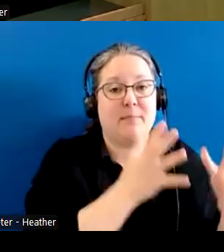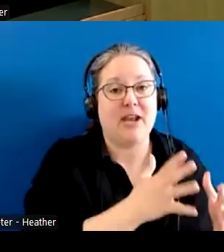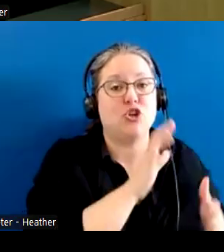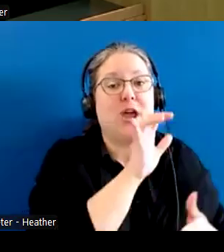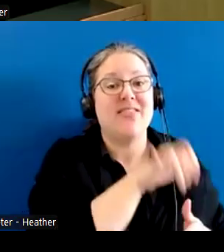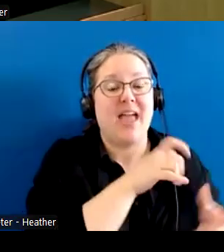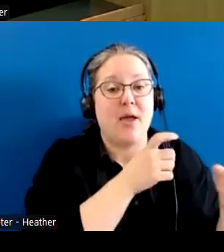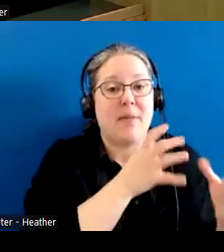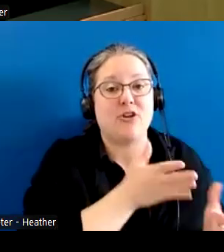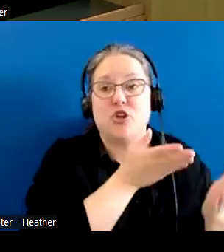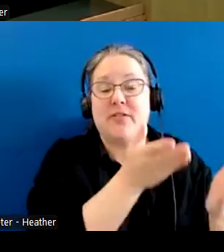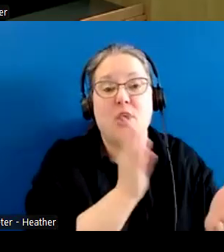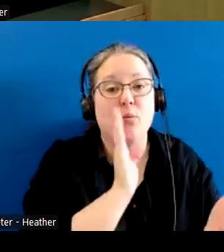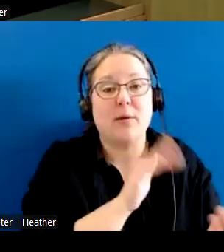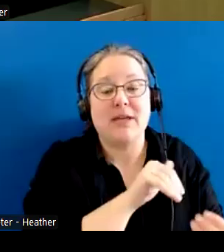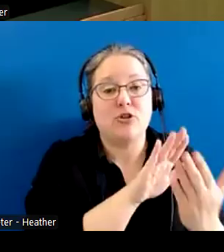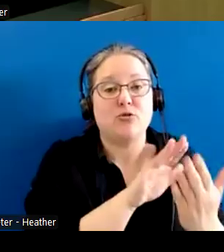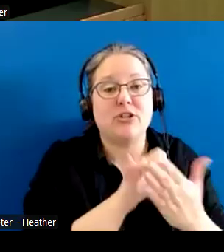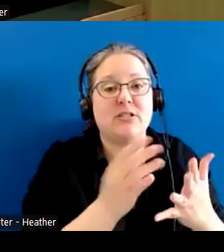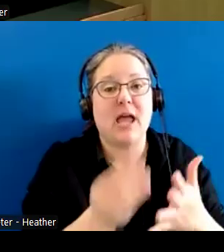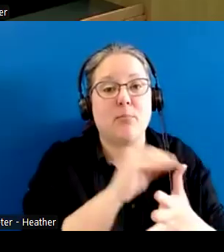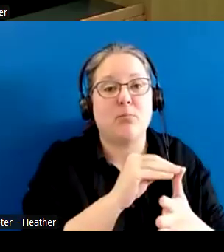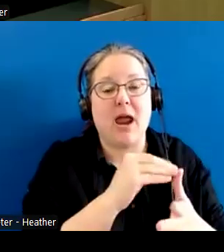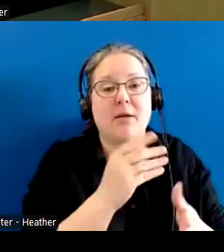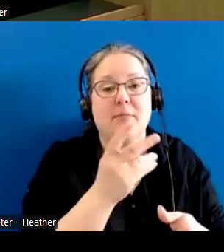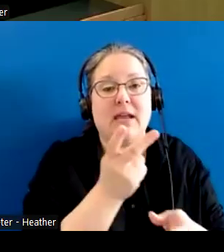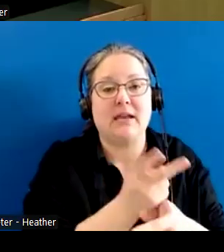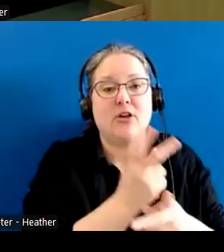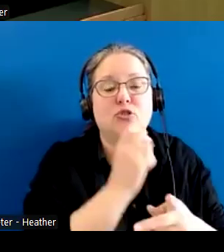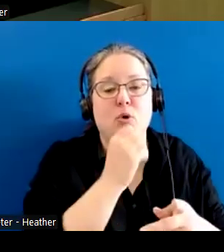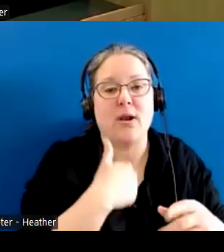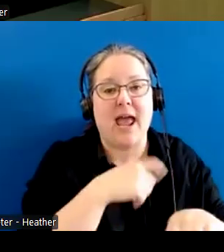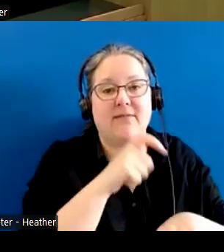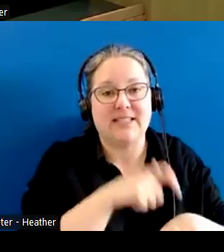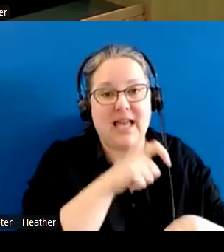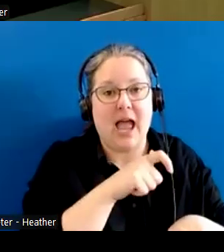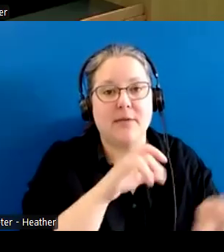that care manager is in there to address the fact that primary care providers don't have time to do